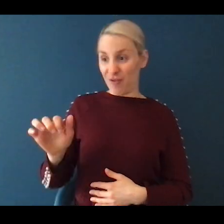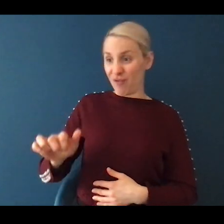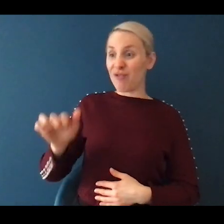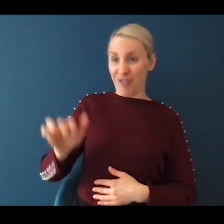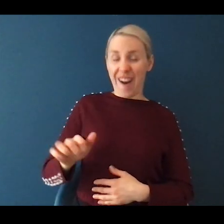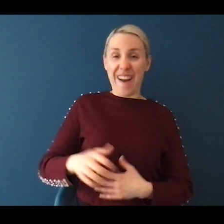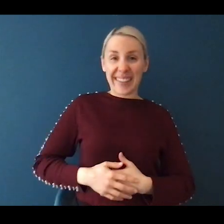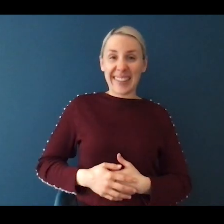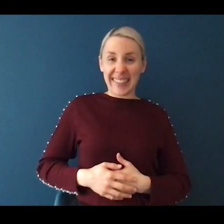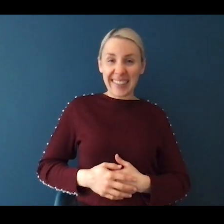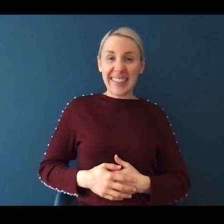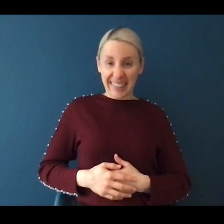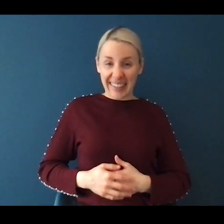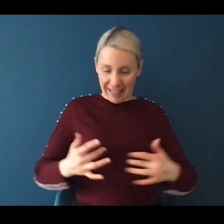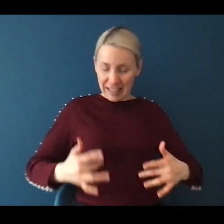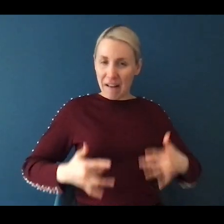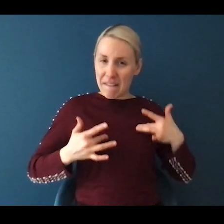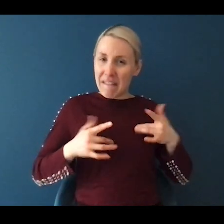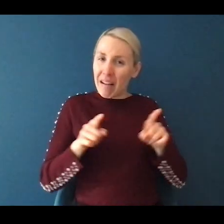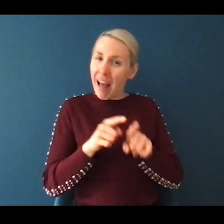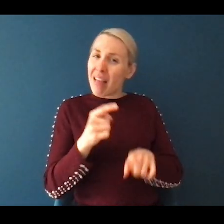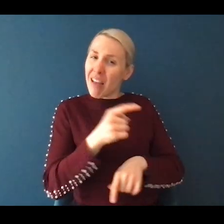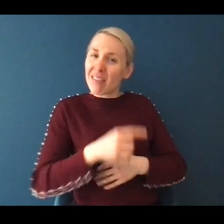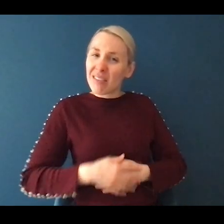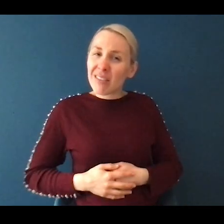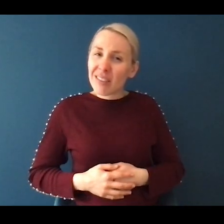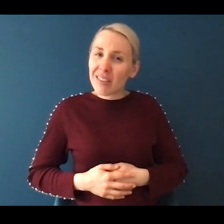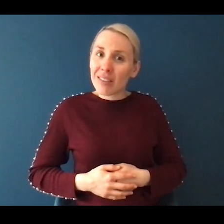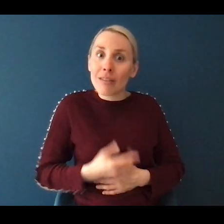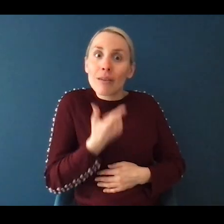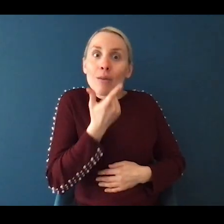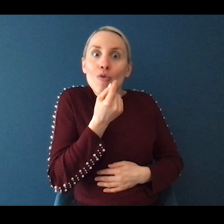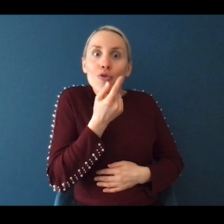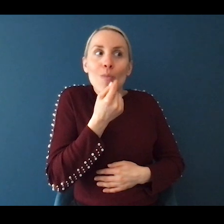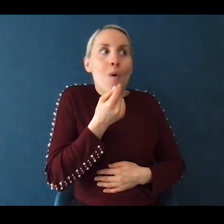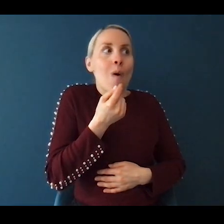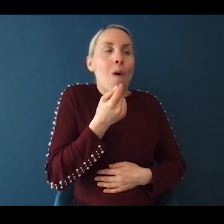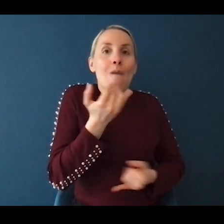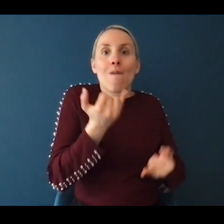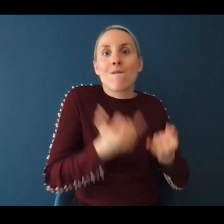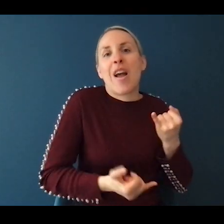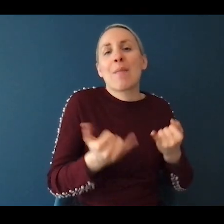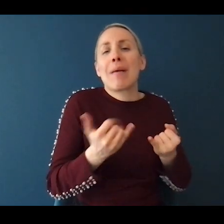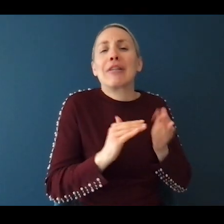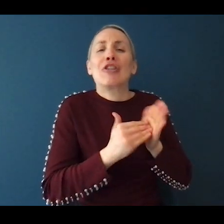you know it could it could fail miserably could become like very cheesy or terrible